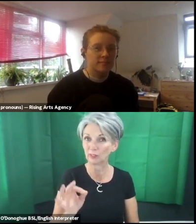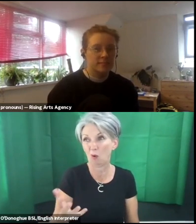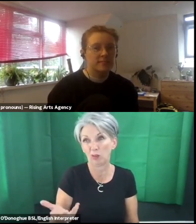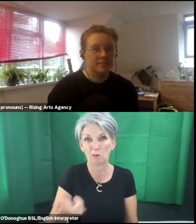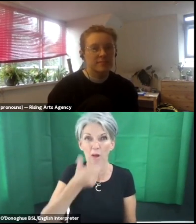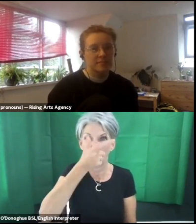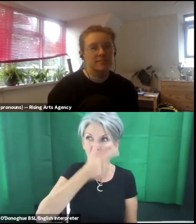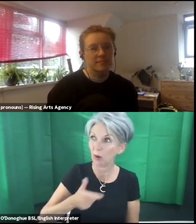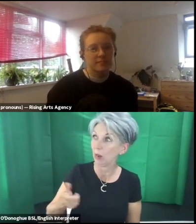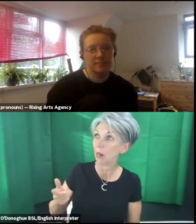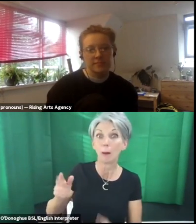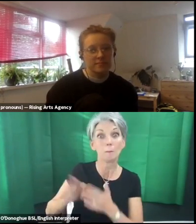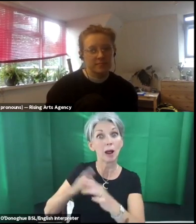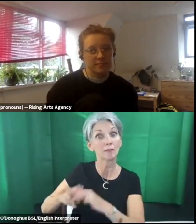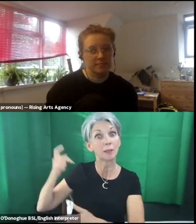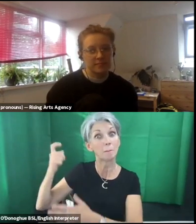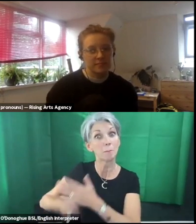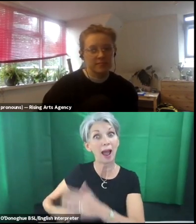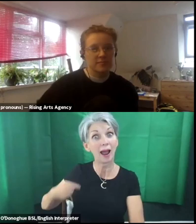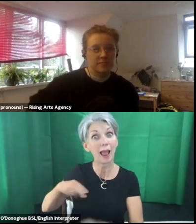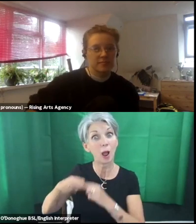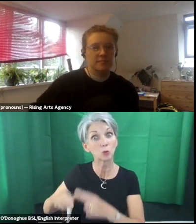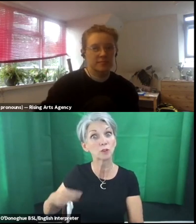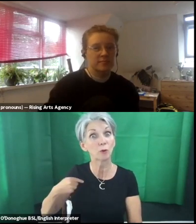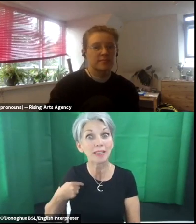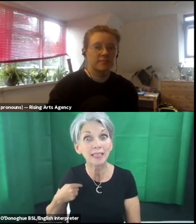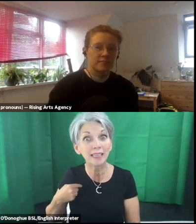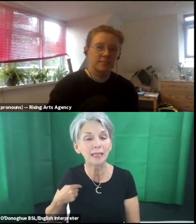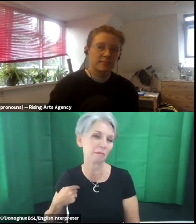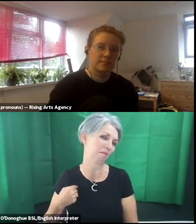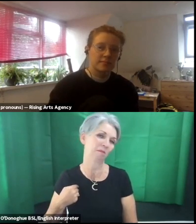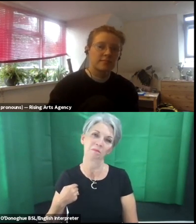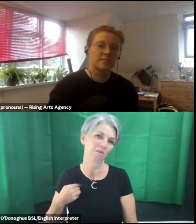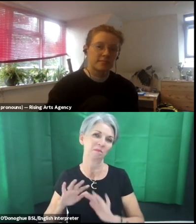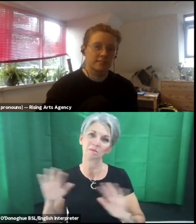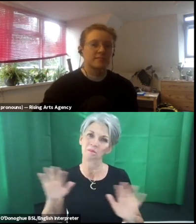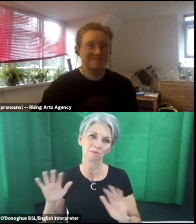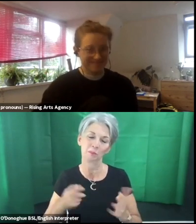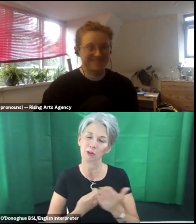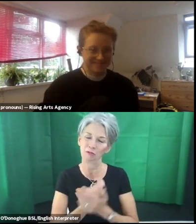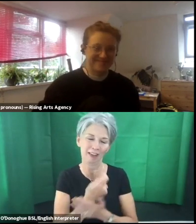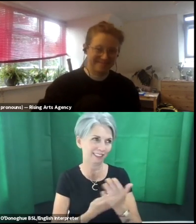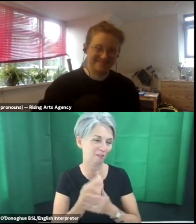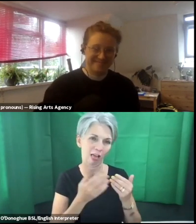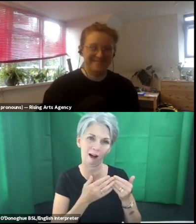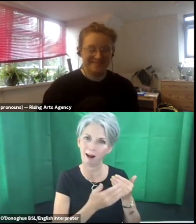houses, which me and my friends are not, then we're going to be renting for a very, very, very long time.